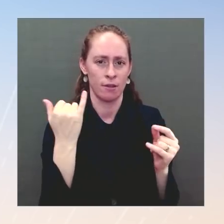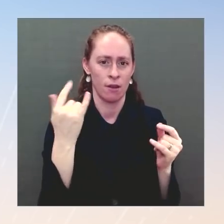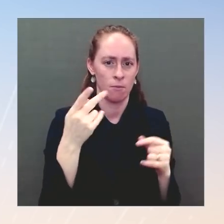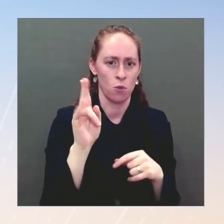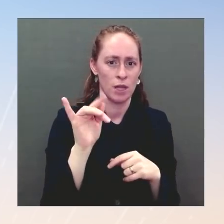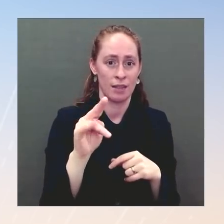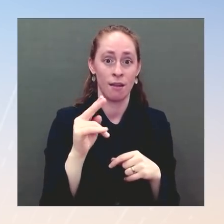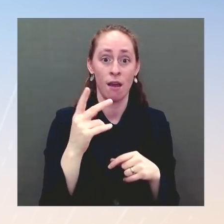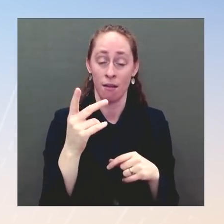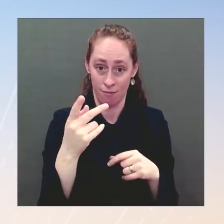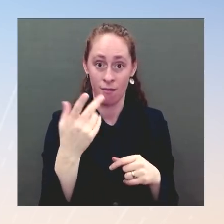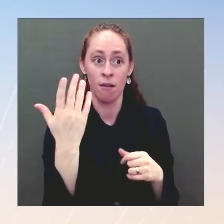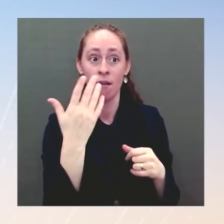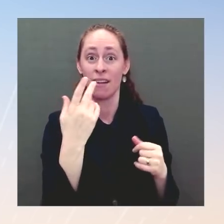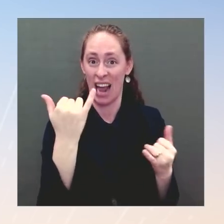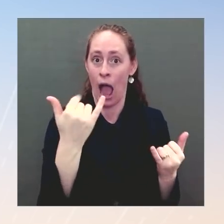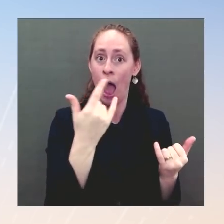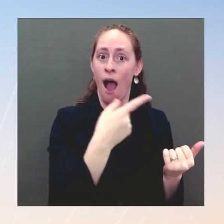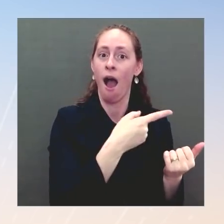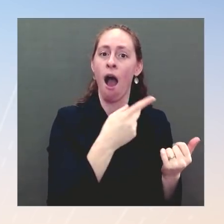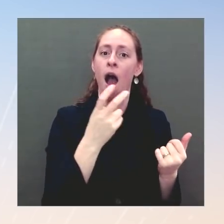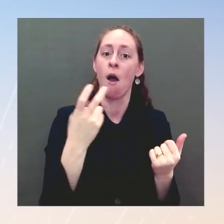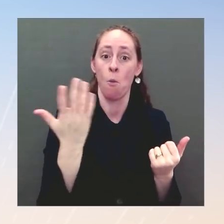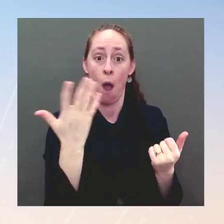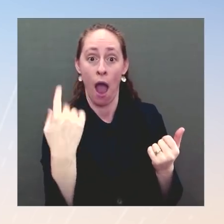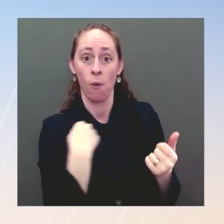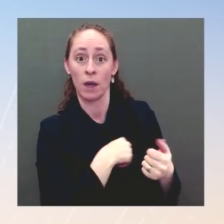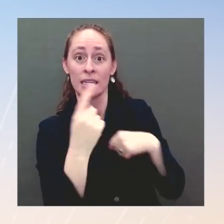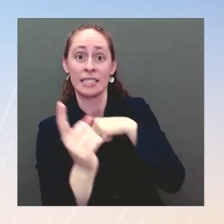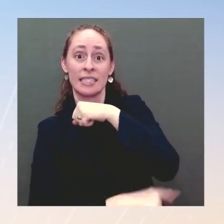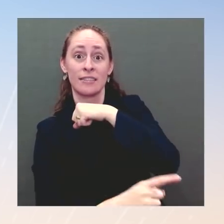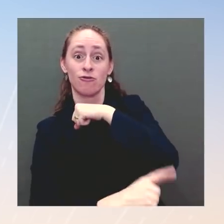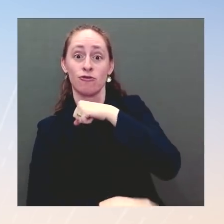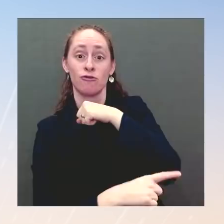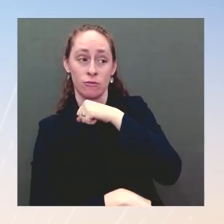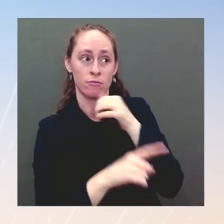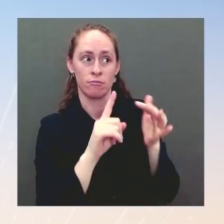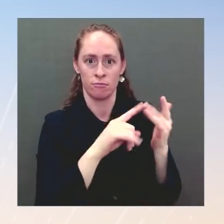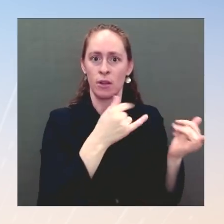has been continuing to work with partners and Allies to ensure we remain united,